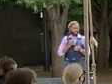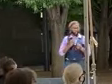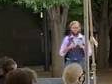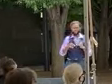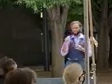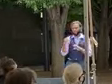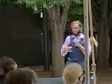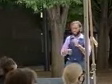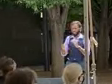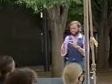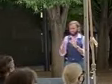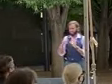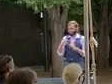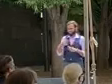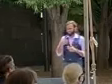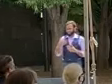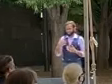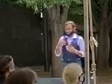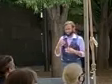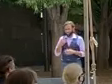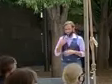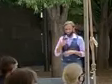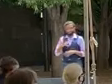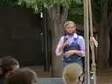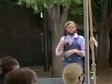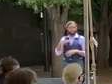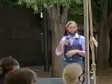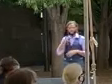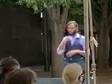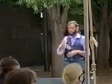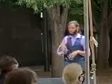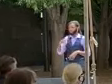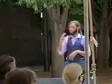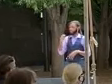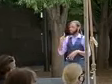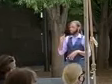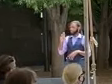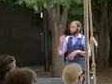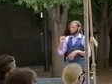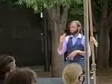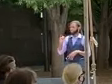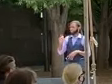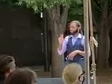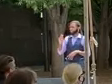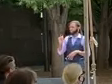The last point I want to introduce … I want to introduce Congresswoman Holmes Norton and Senator Duckworth.